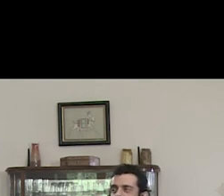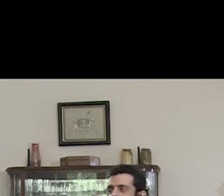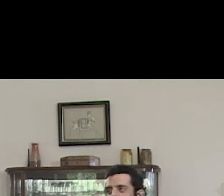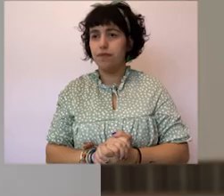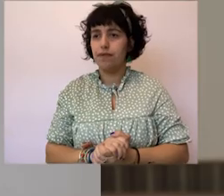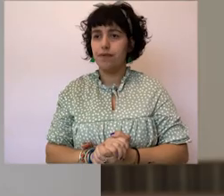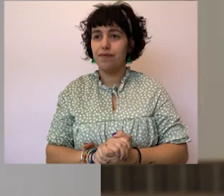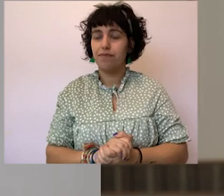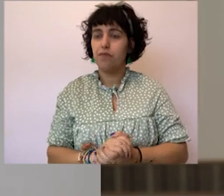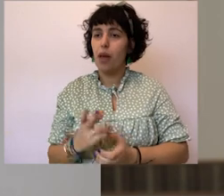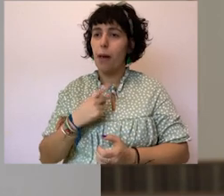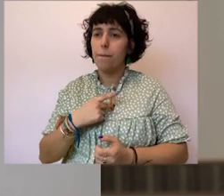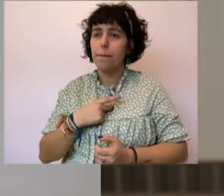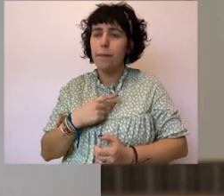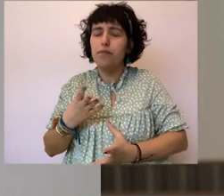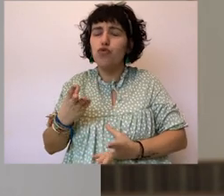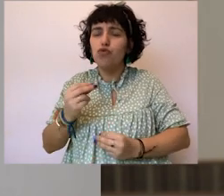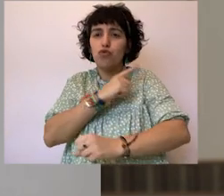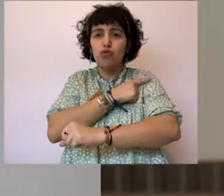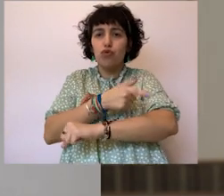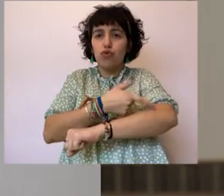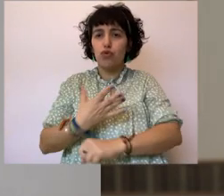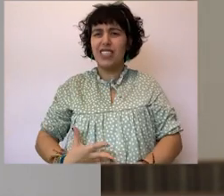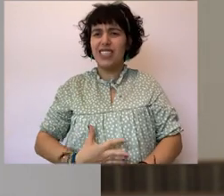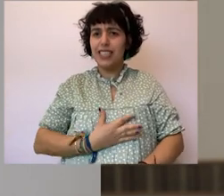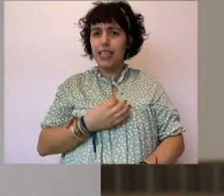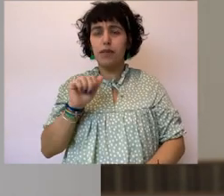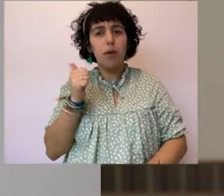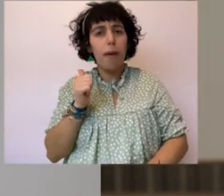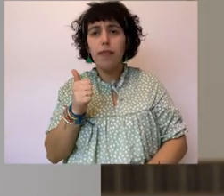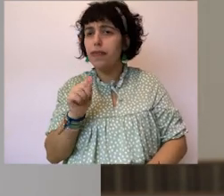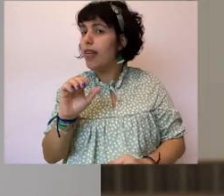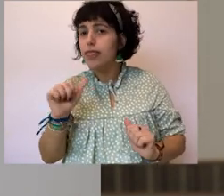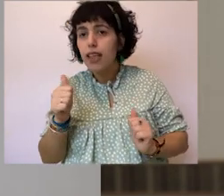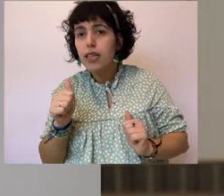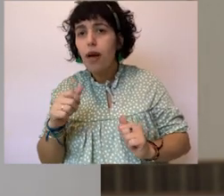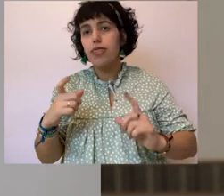If so, from who? The time I felt strongest when I was actually organized.